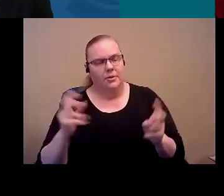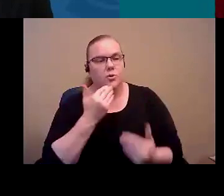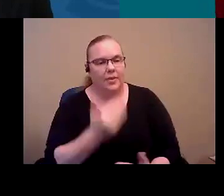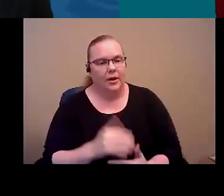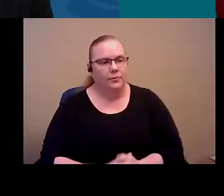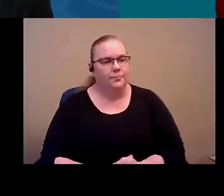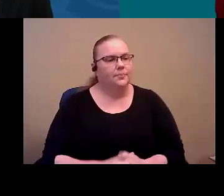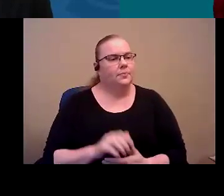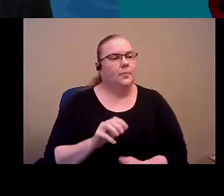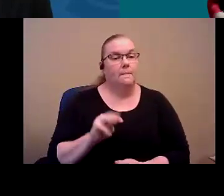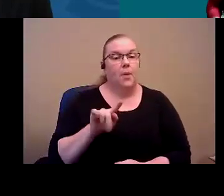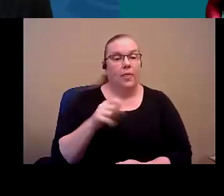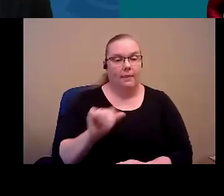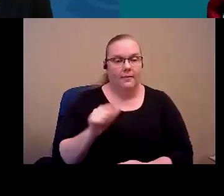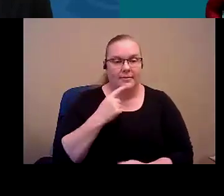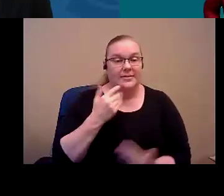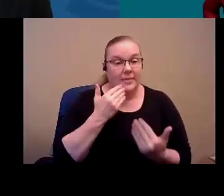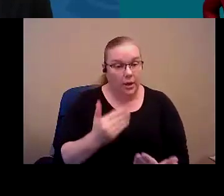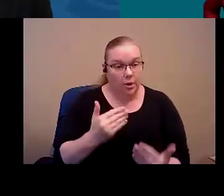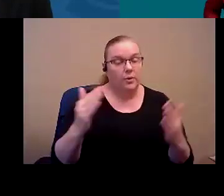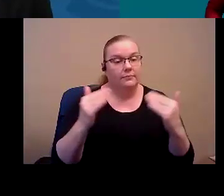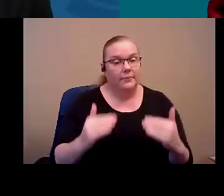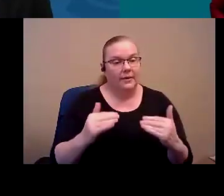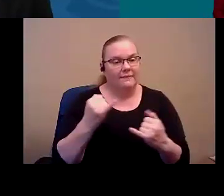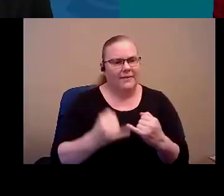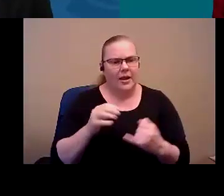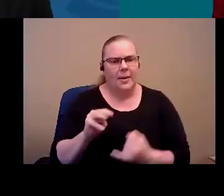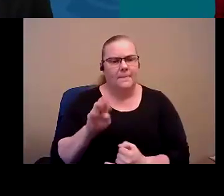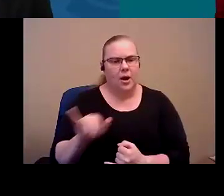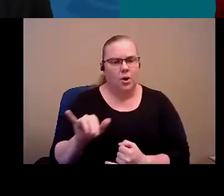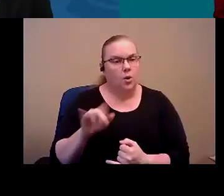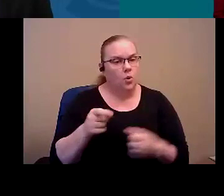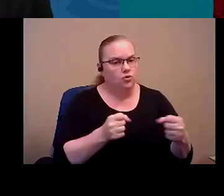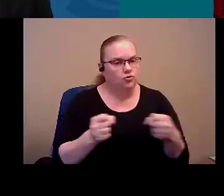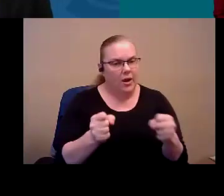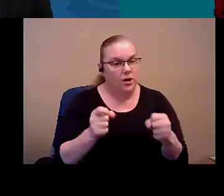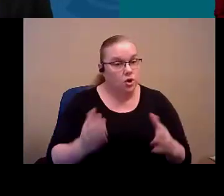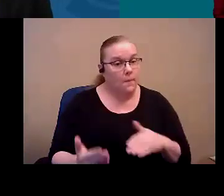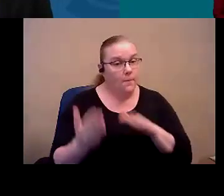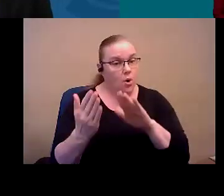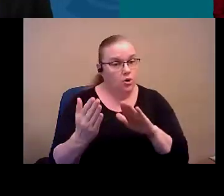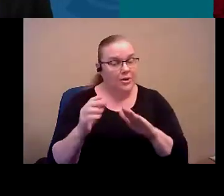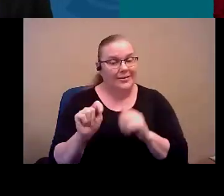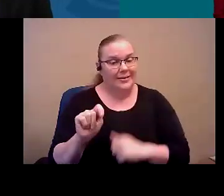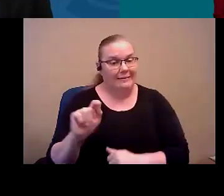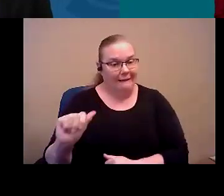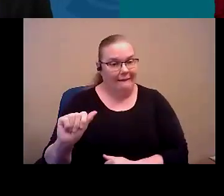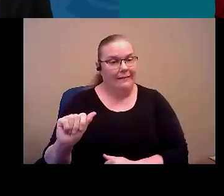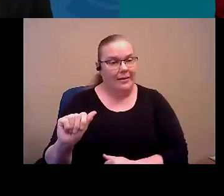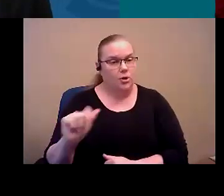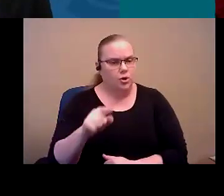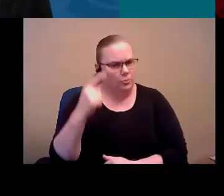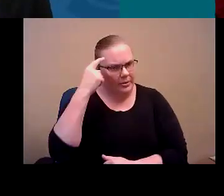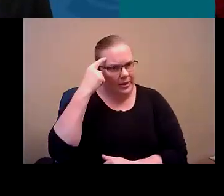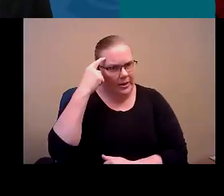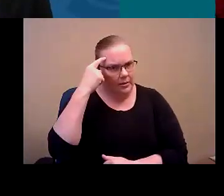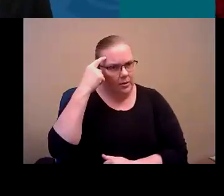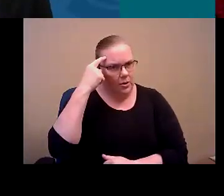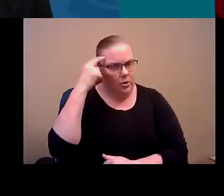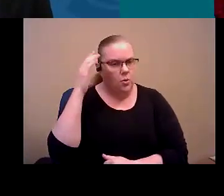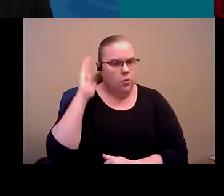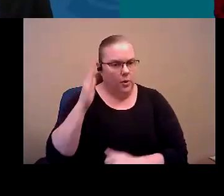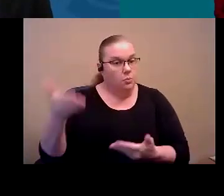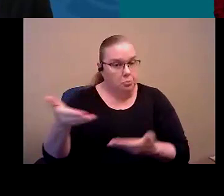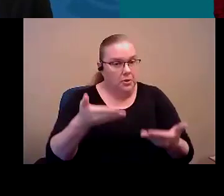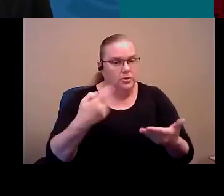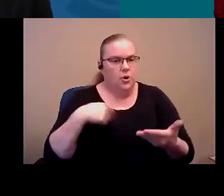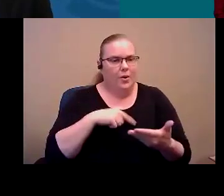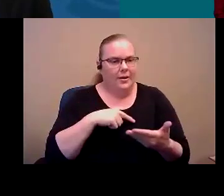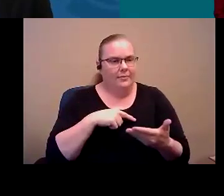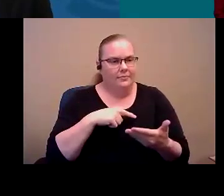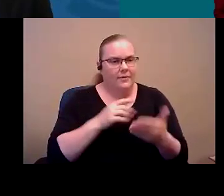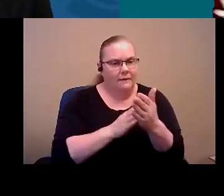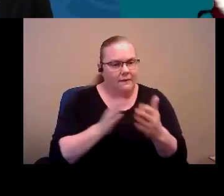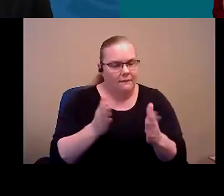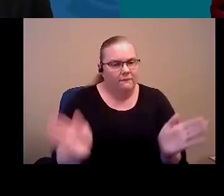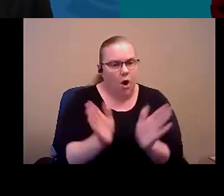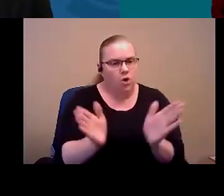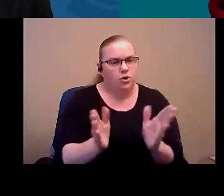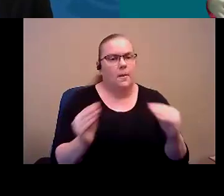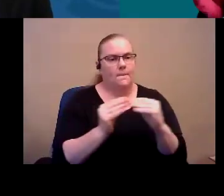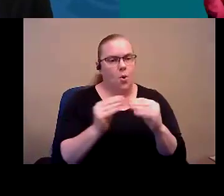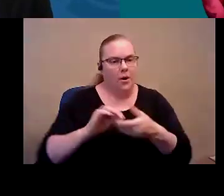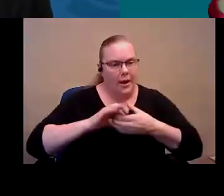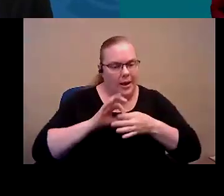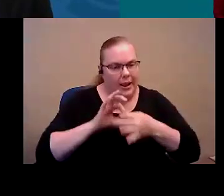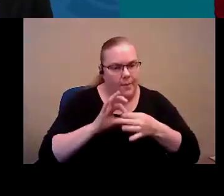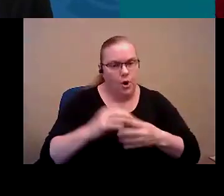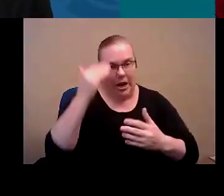And finally, Mary, what strategies or approaches will the technical assistance, do you think, bring so that we can foster better collaboration and knowledge sharing among all of the players?